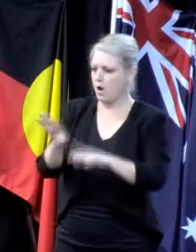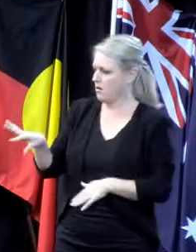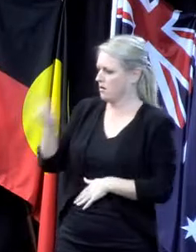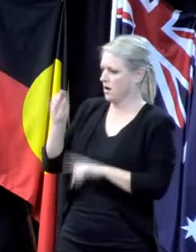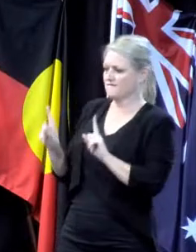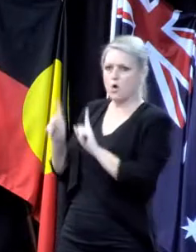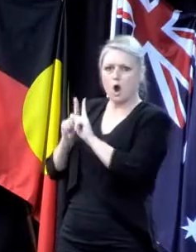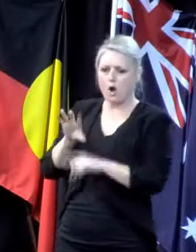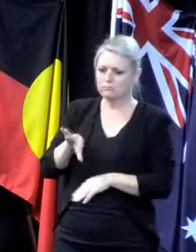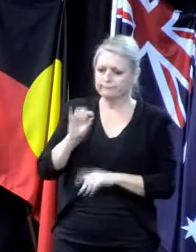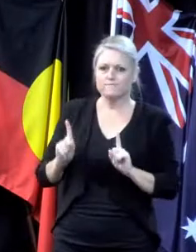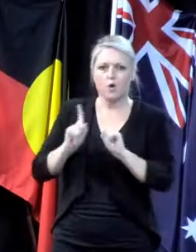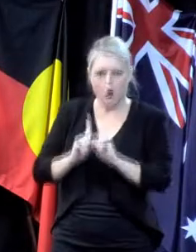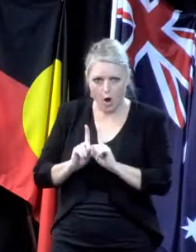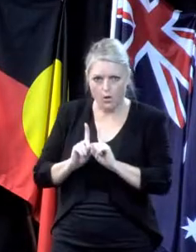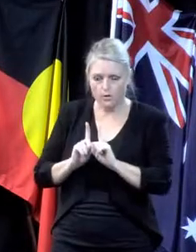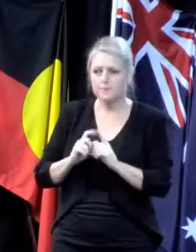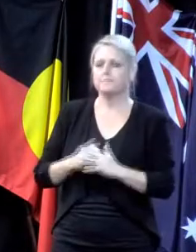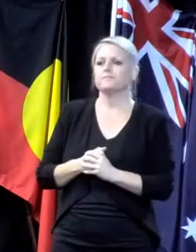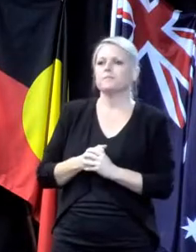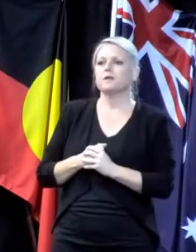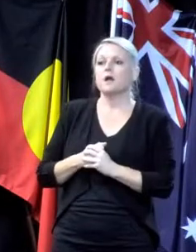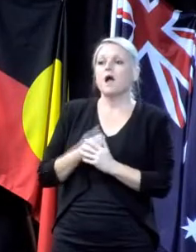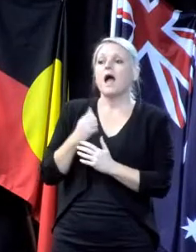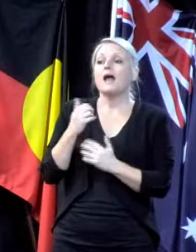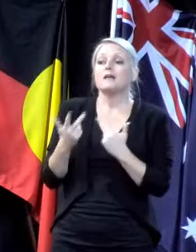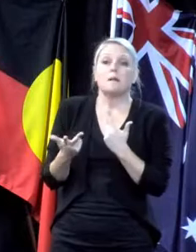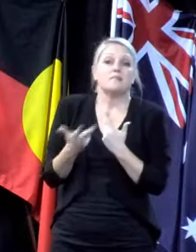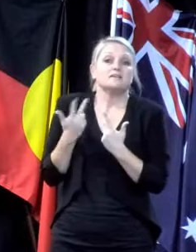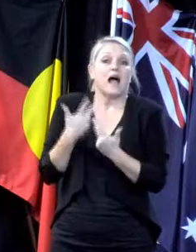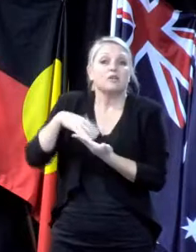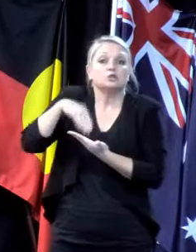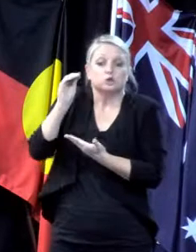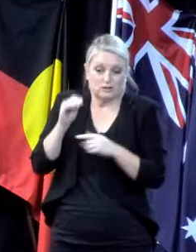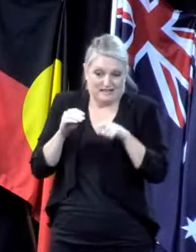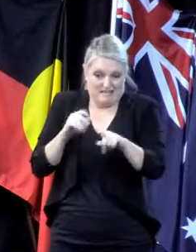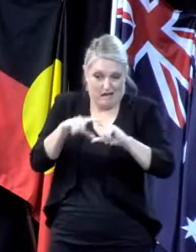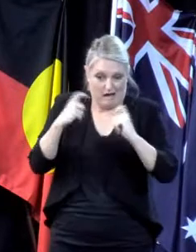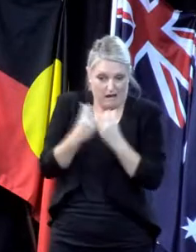and which other students that may need support would be a teacher aide.